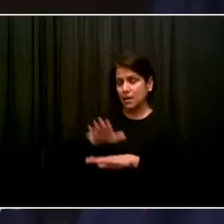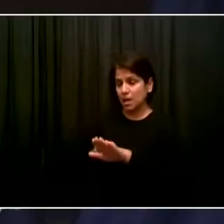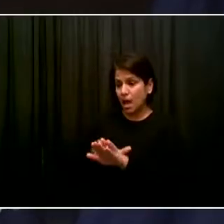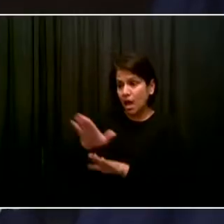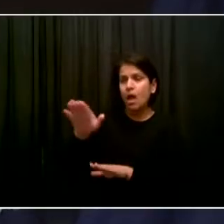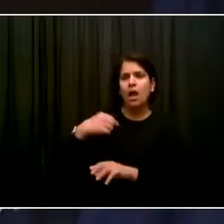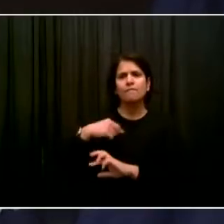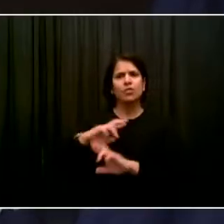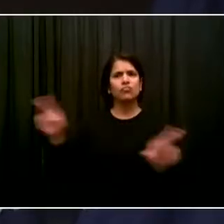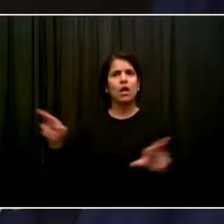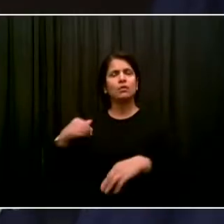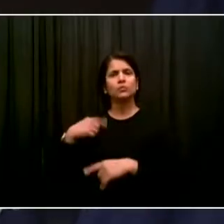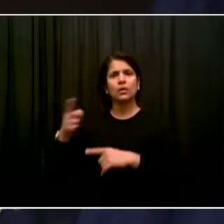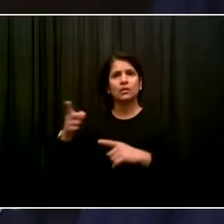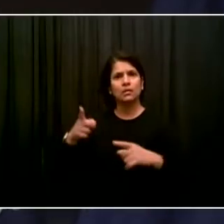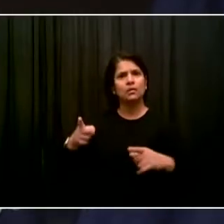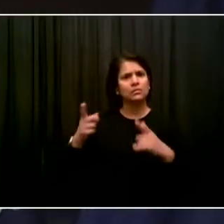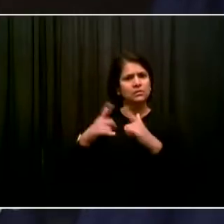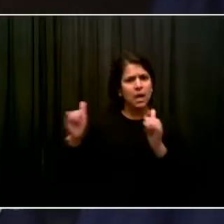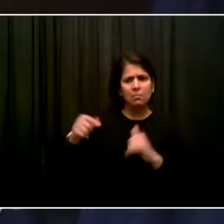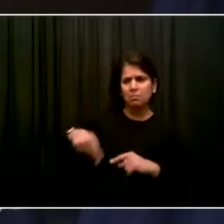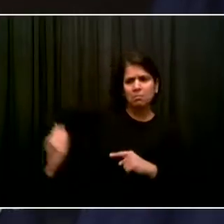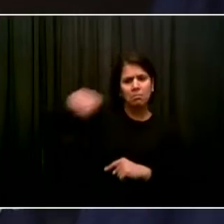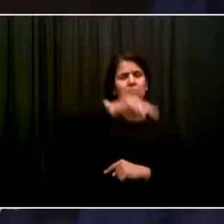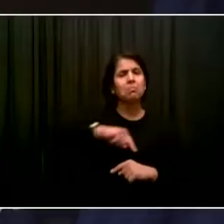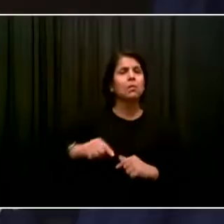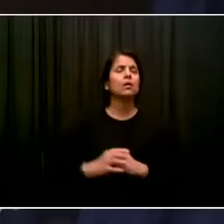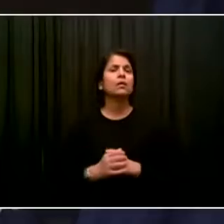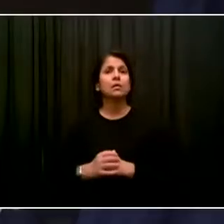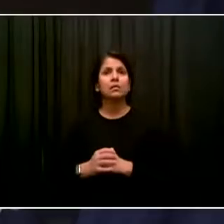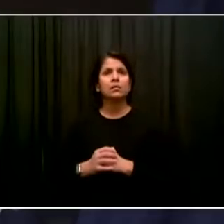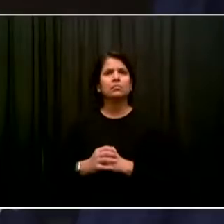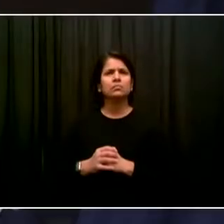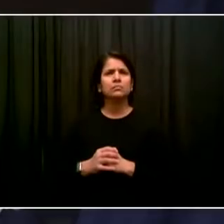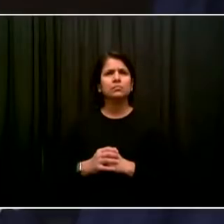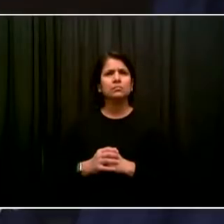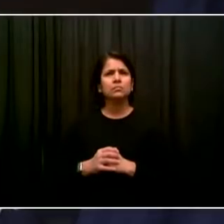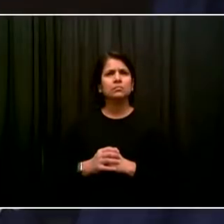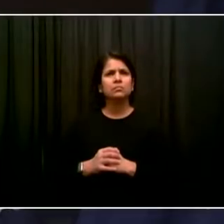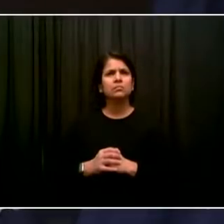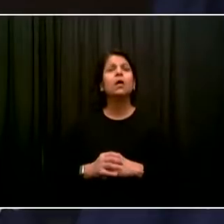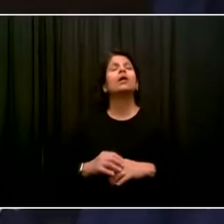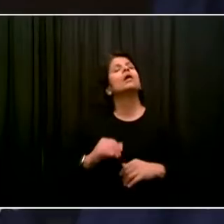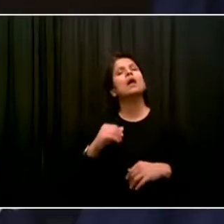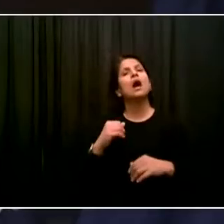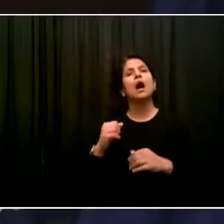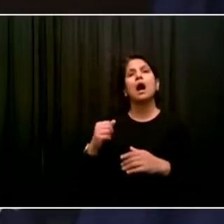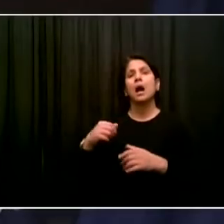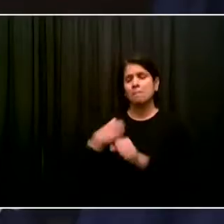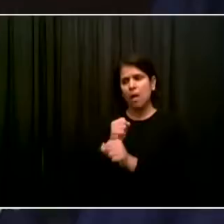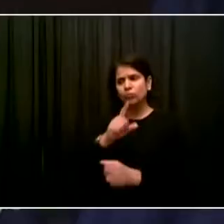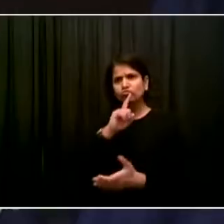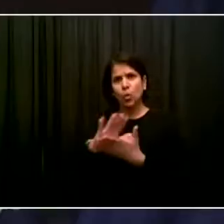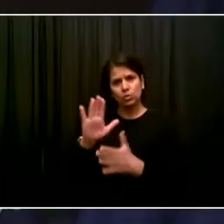RAMP, IF YOU WILL, SOME ADDITIONAL STUDENTS WHO HAVE